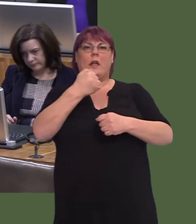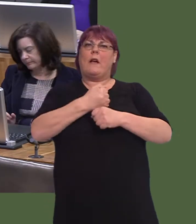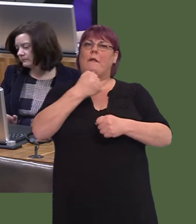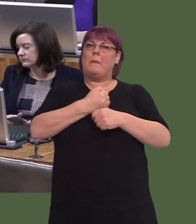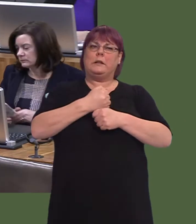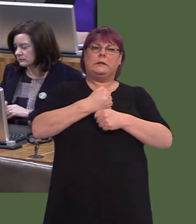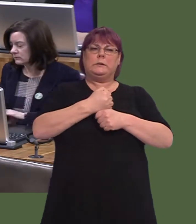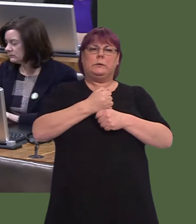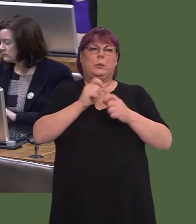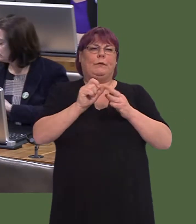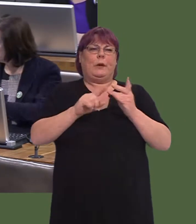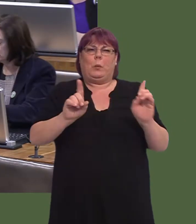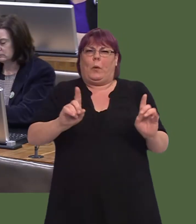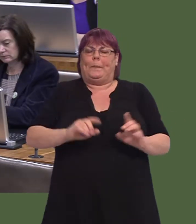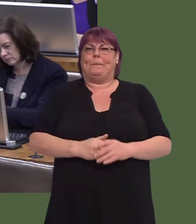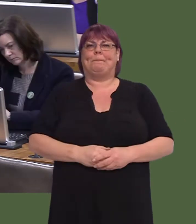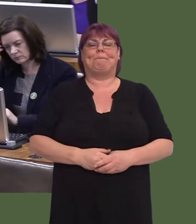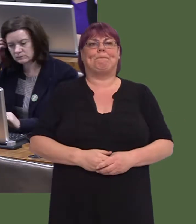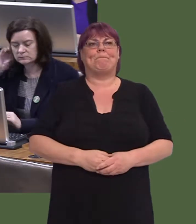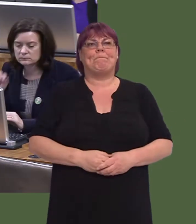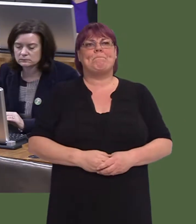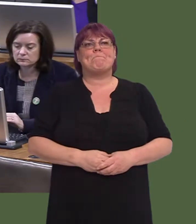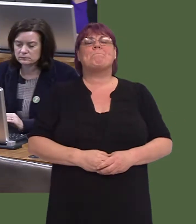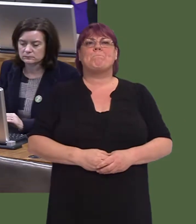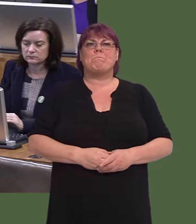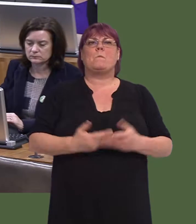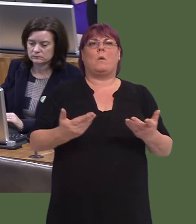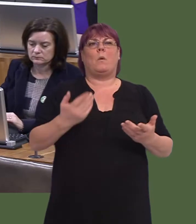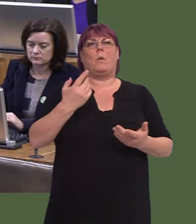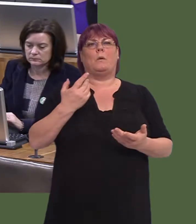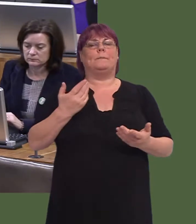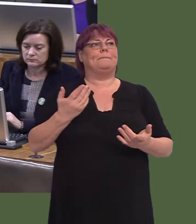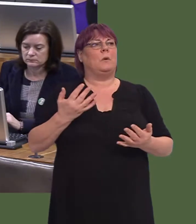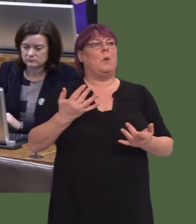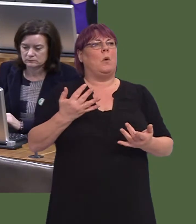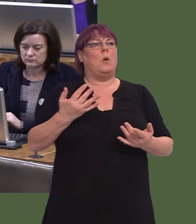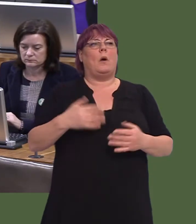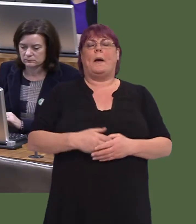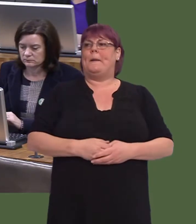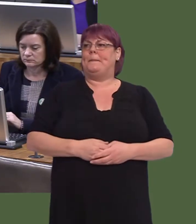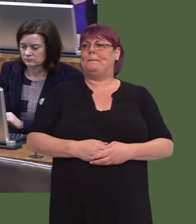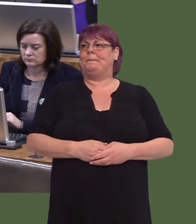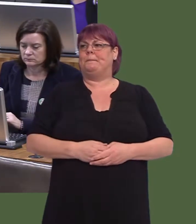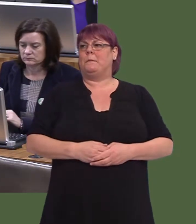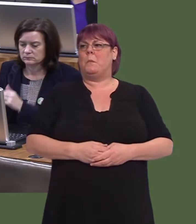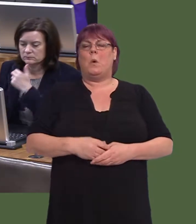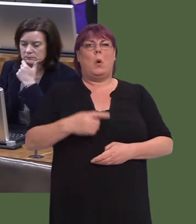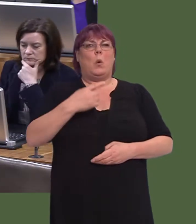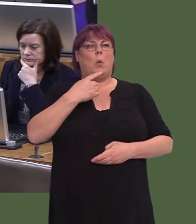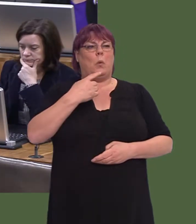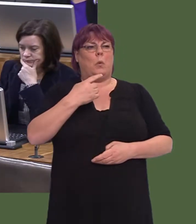Well, obviously, we have expressed our abhorrence that the survivors in this case didn't receive